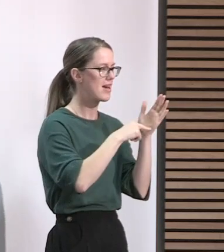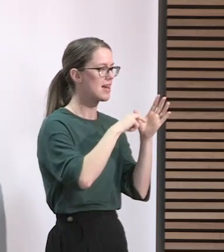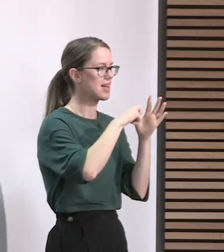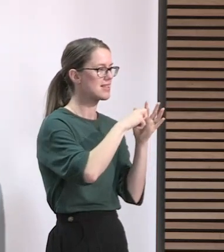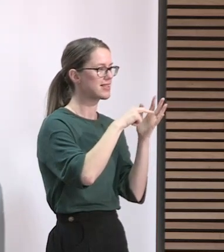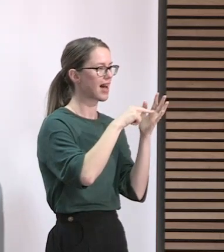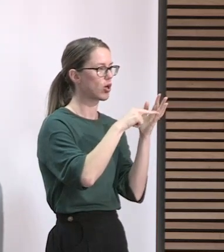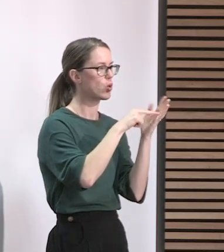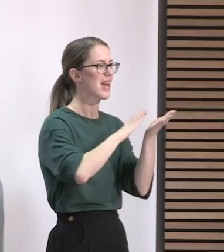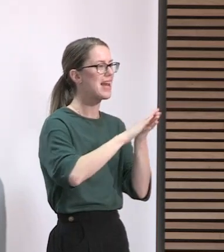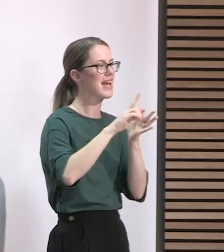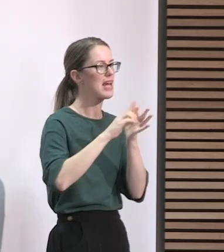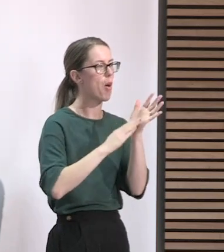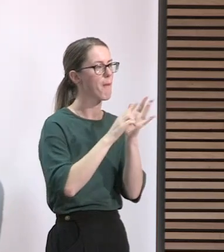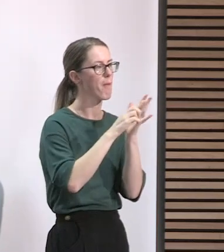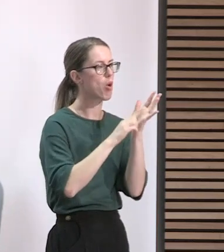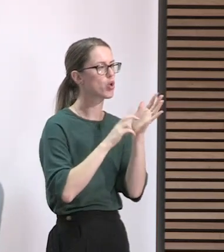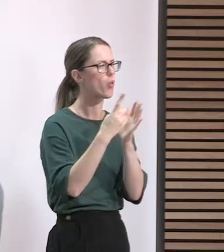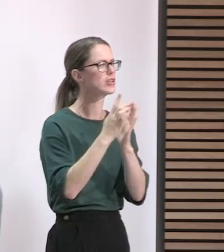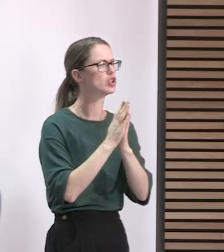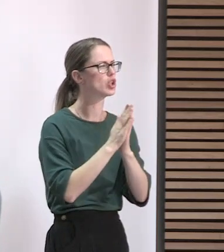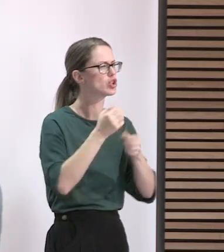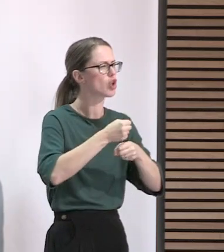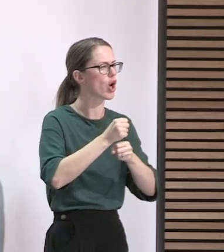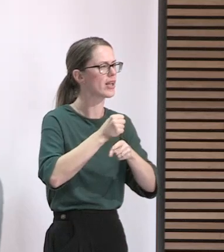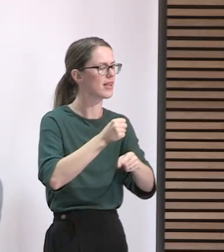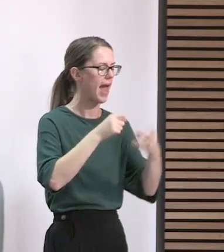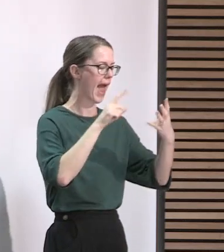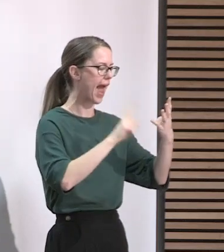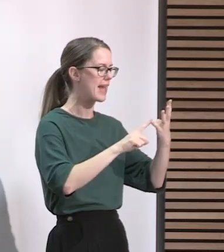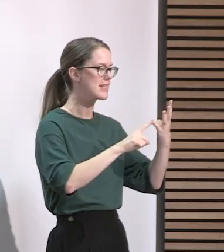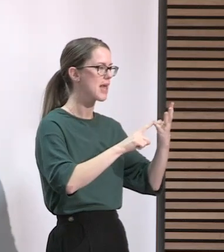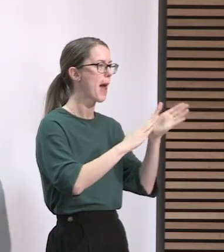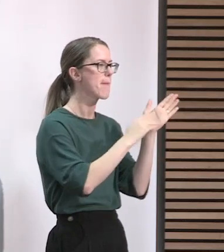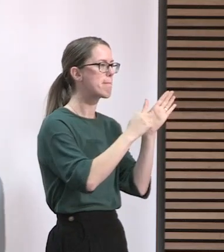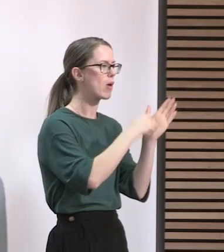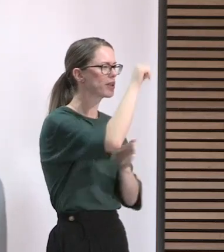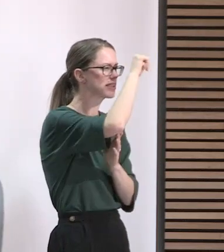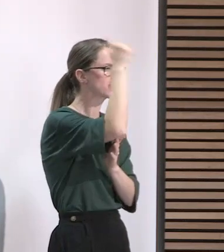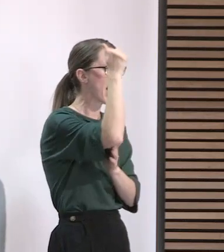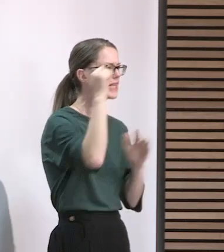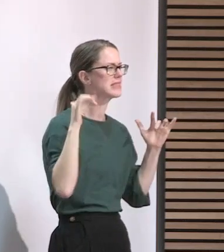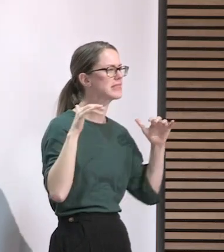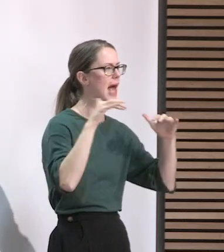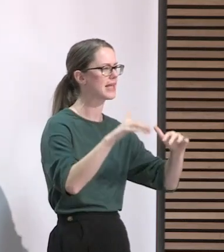at Ruanui Library car park, at